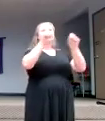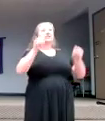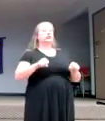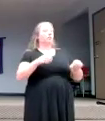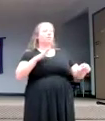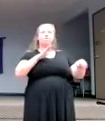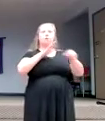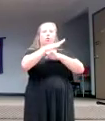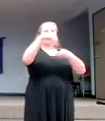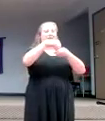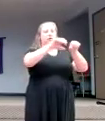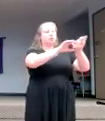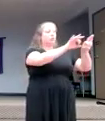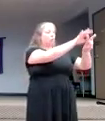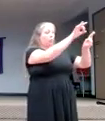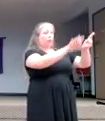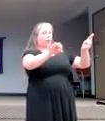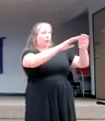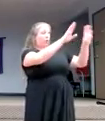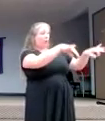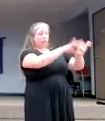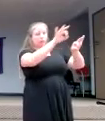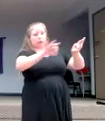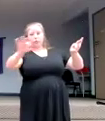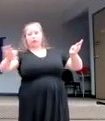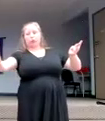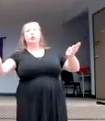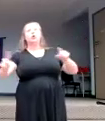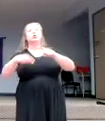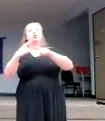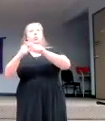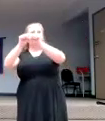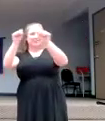It takes the flow from the homes into piping and conveys it in the sewer system typically